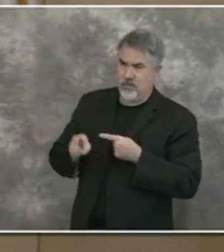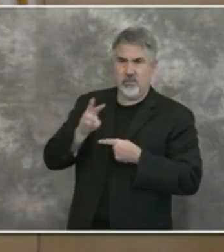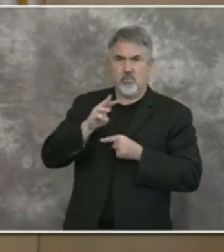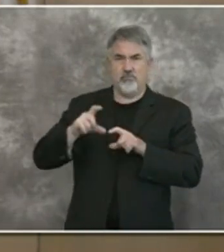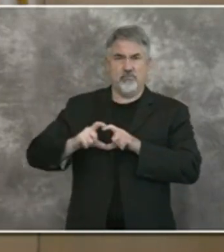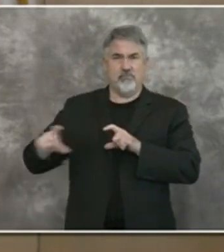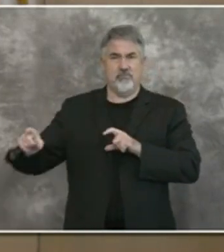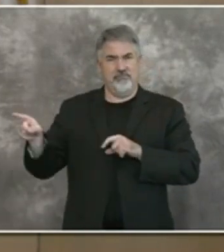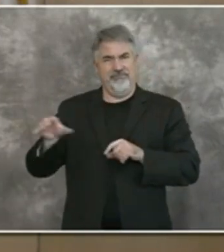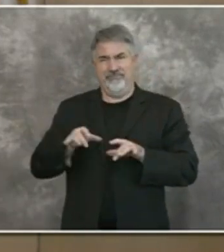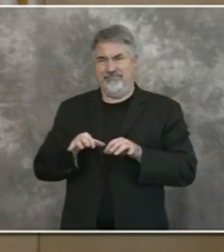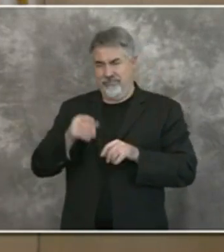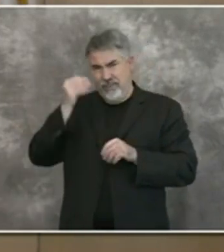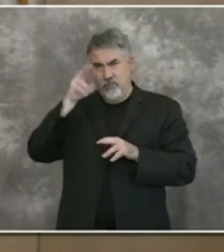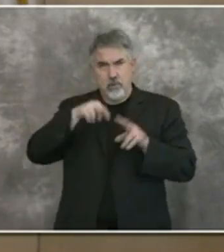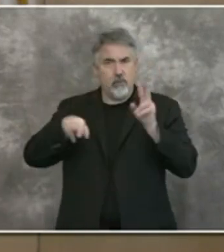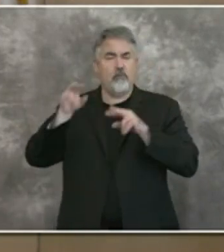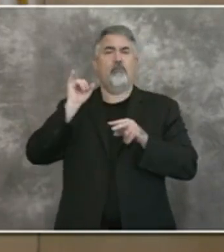PUBLIC I LOVE THE INFORMATION